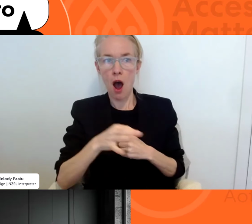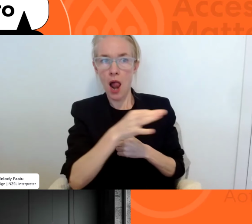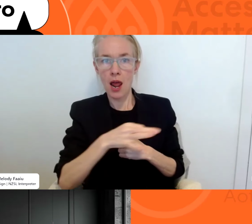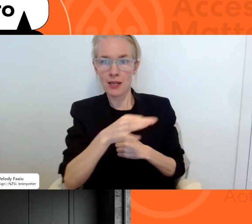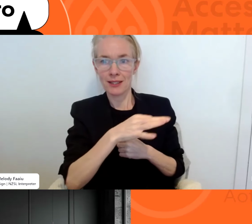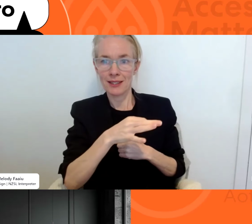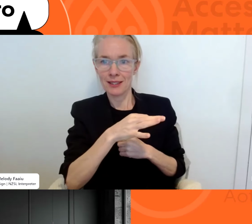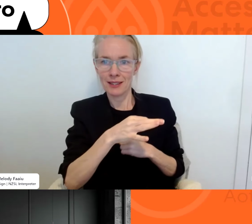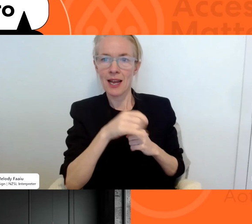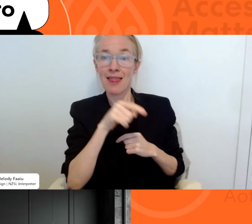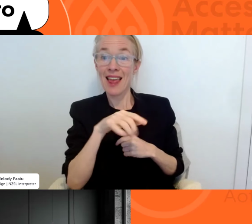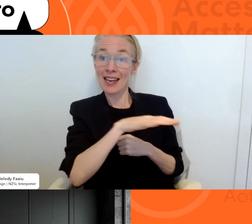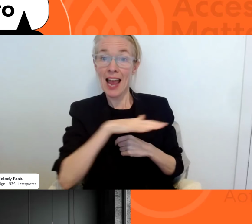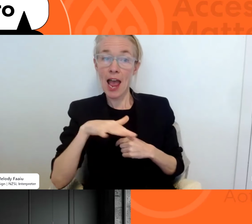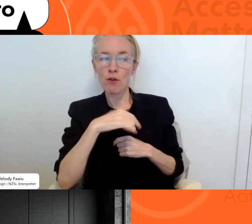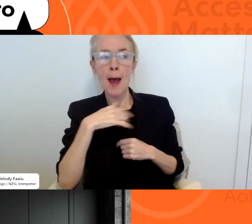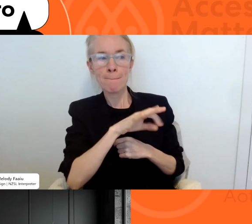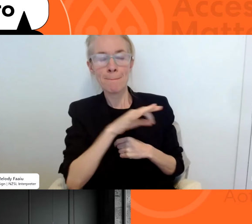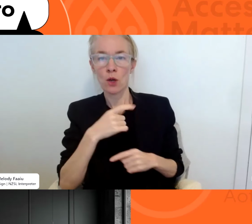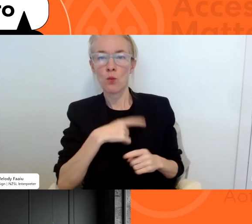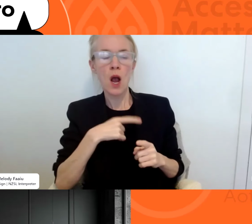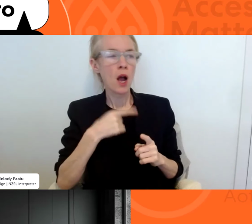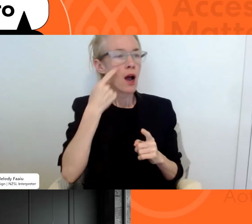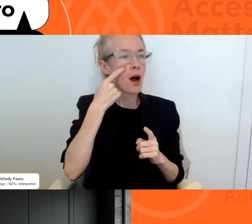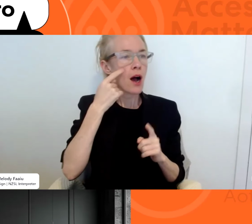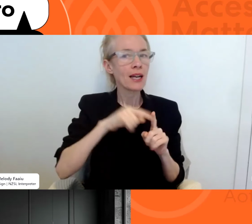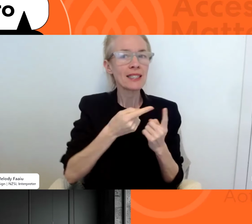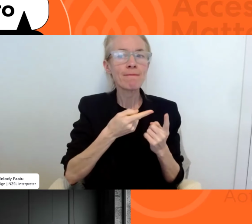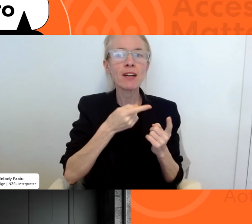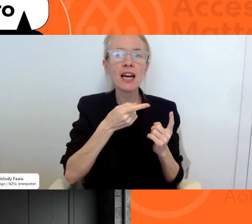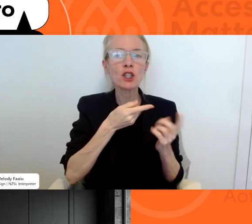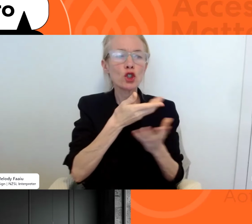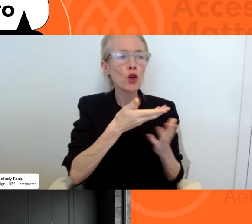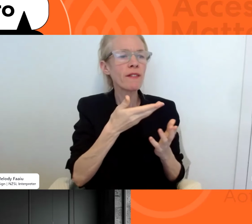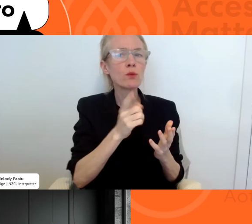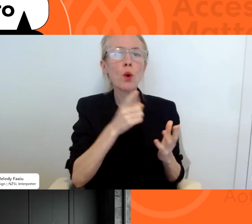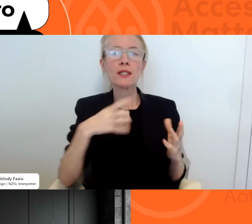where I bought. Out of an entire district, I could look at 2 square